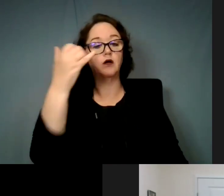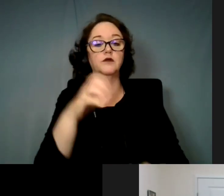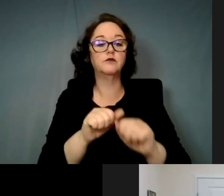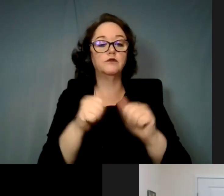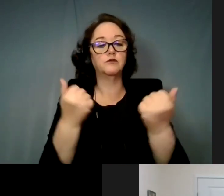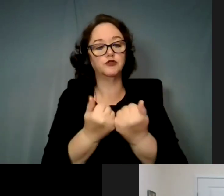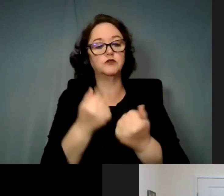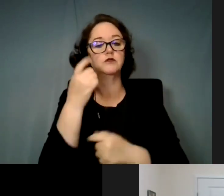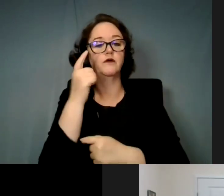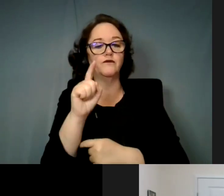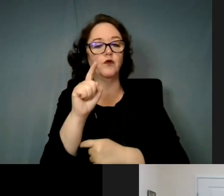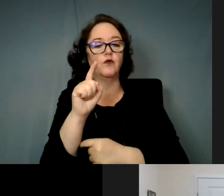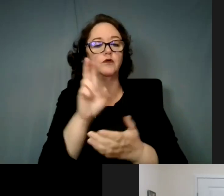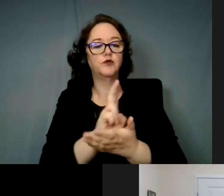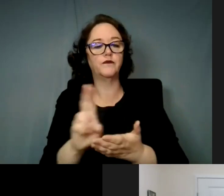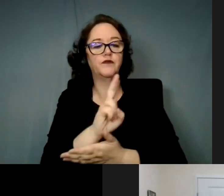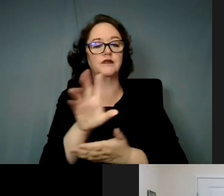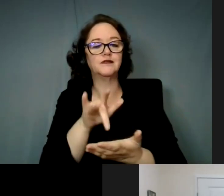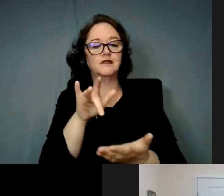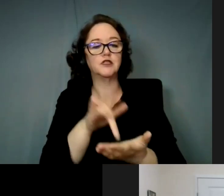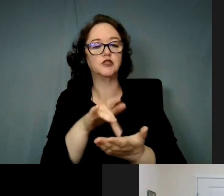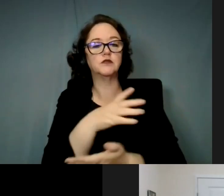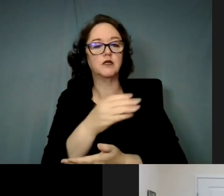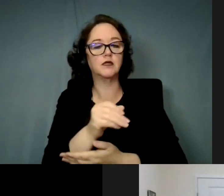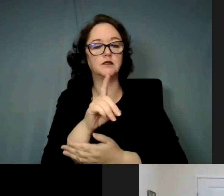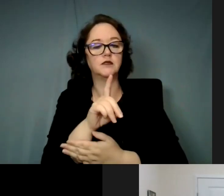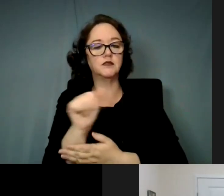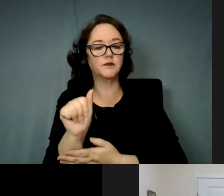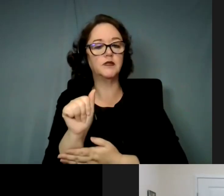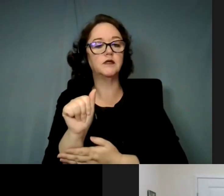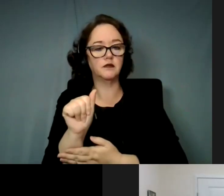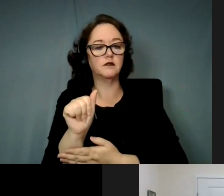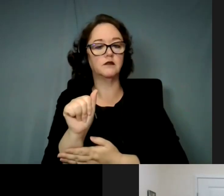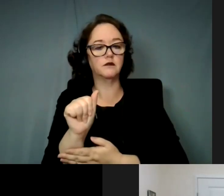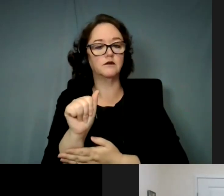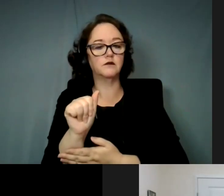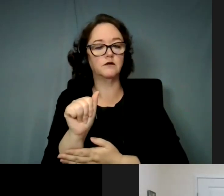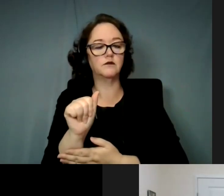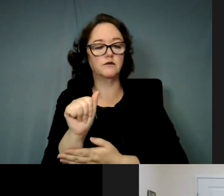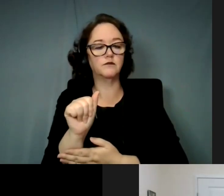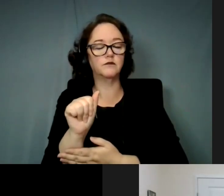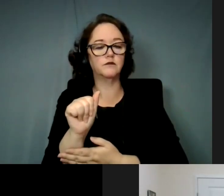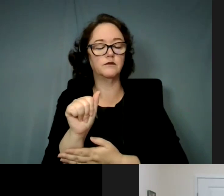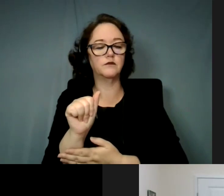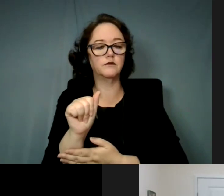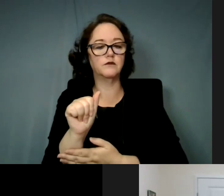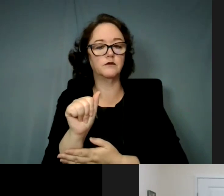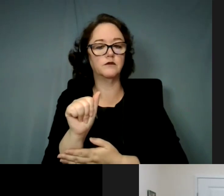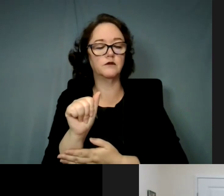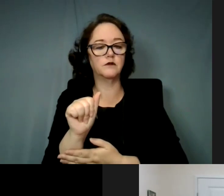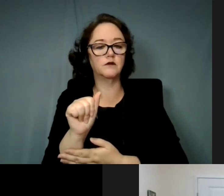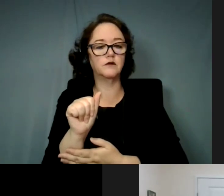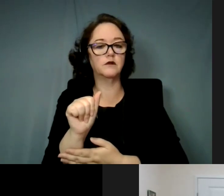Disabilities (AUCD)―and there are centers in all the states,